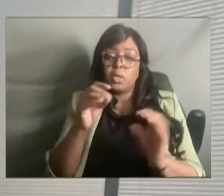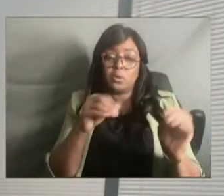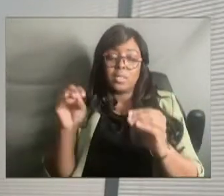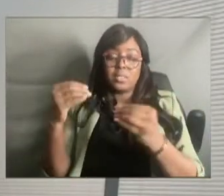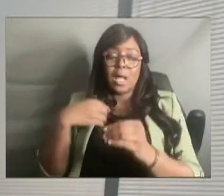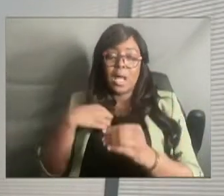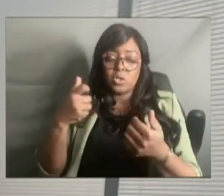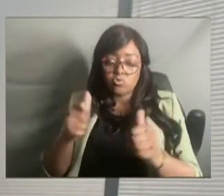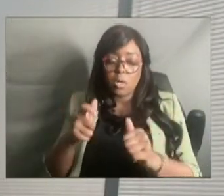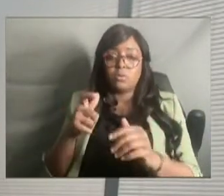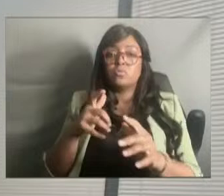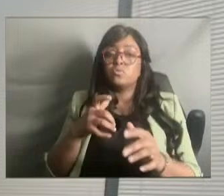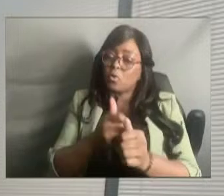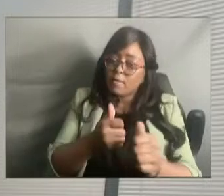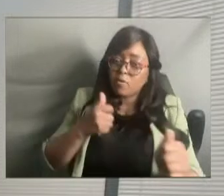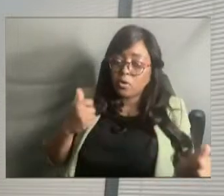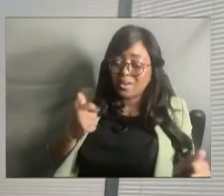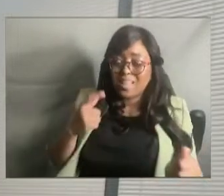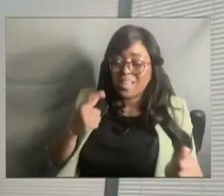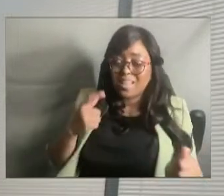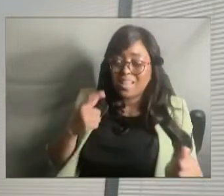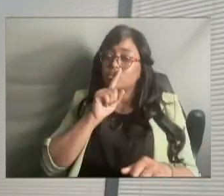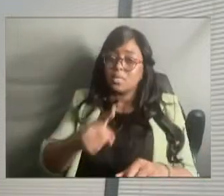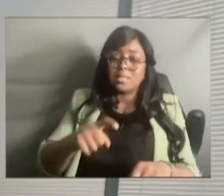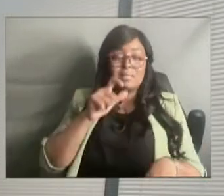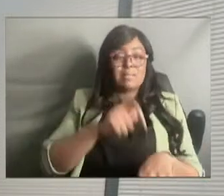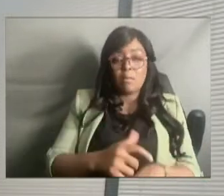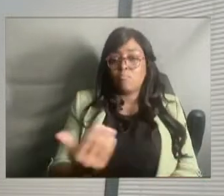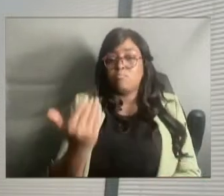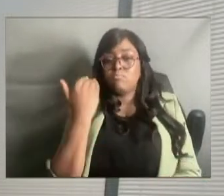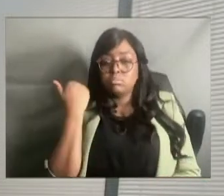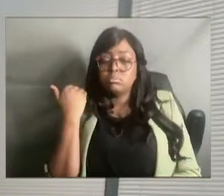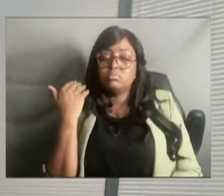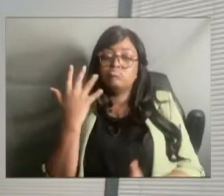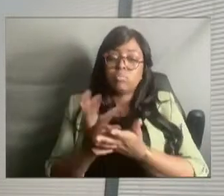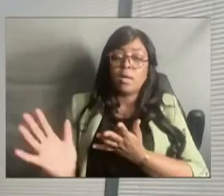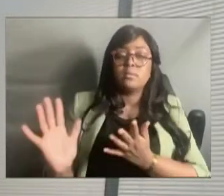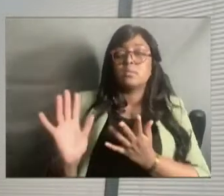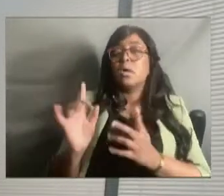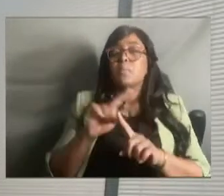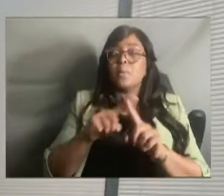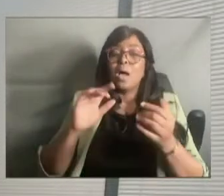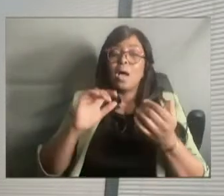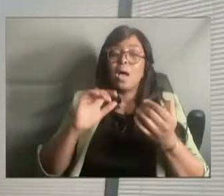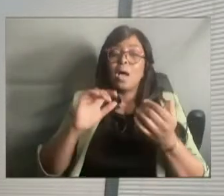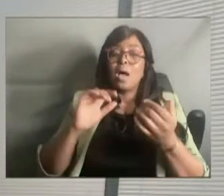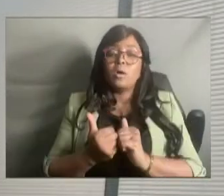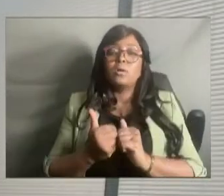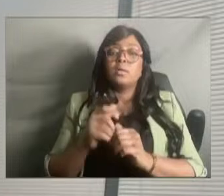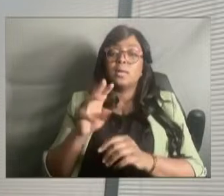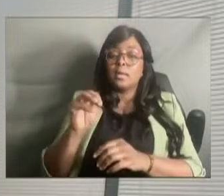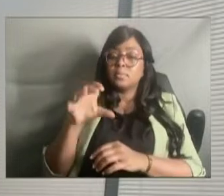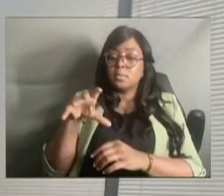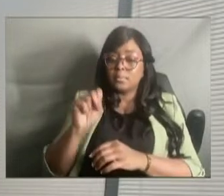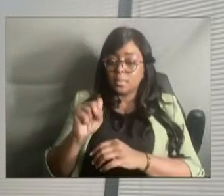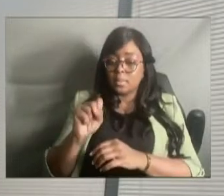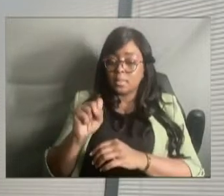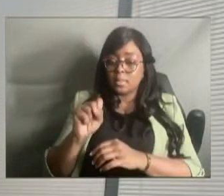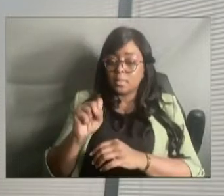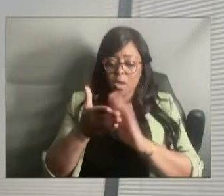fan of reorganization. As a matter of fact, I've tried to avoid them everywhere that I've been. I think they're a huge